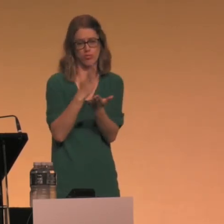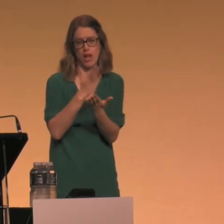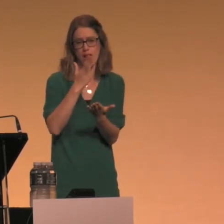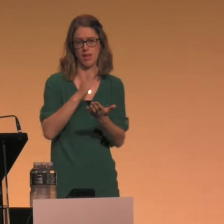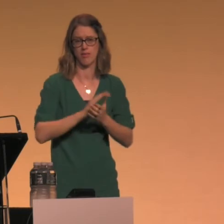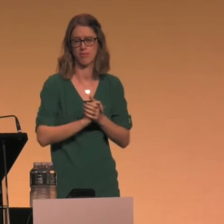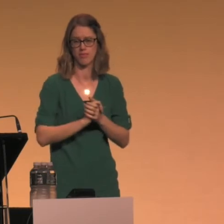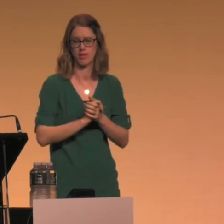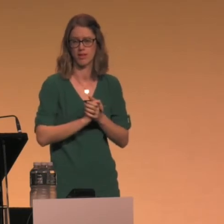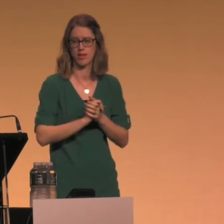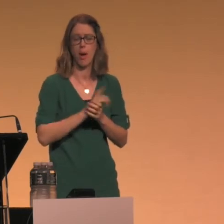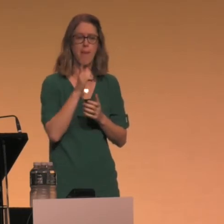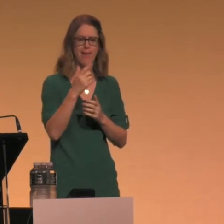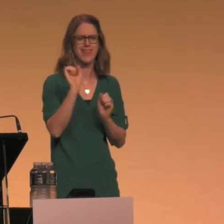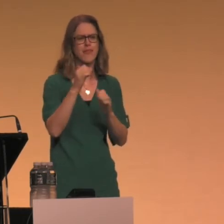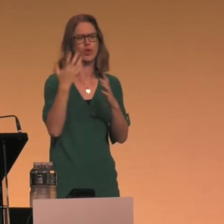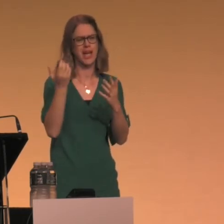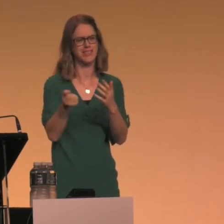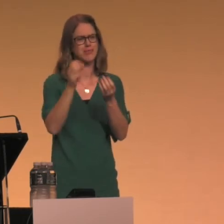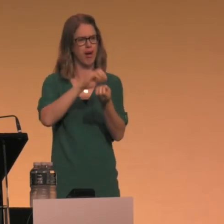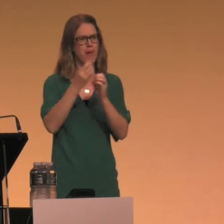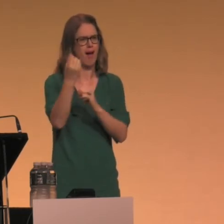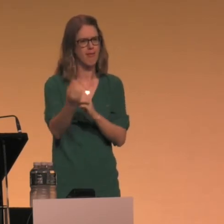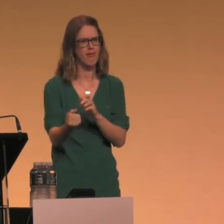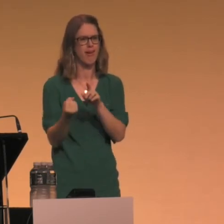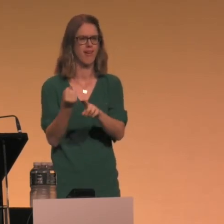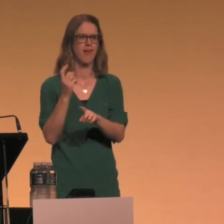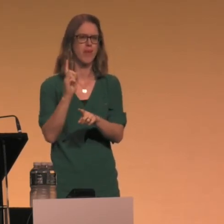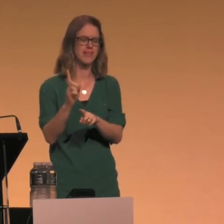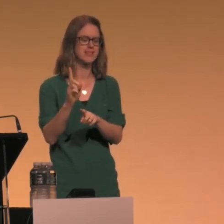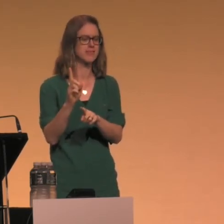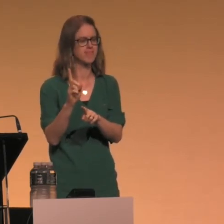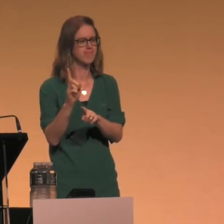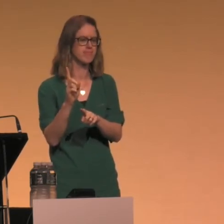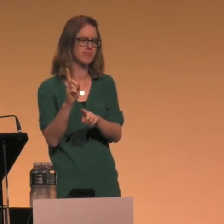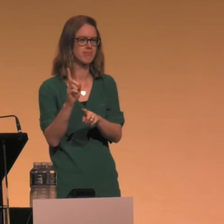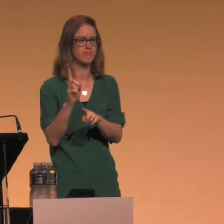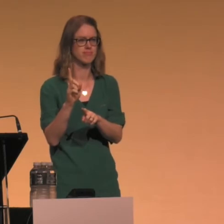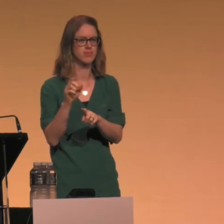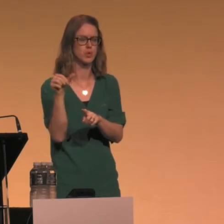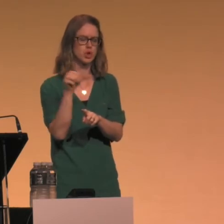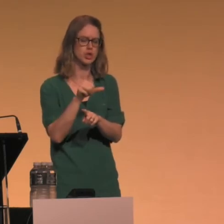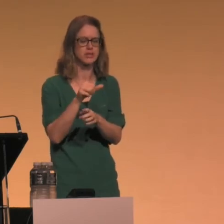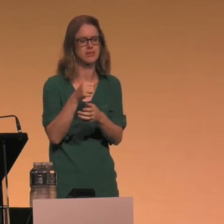It doesn't mean it hasn't got problems, but it does mean that we shouldn't knock it too much, right?